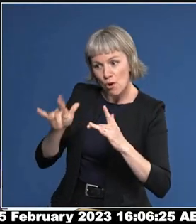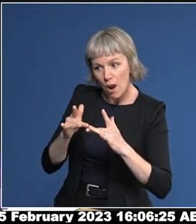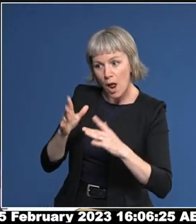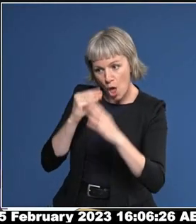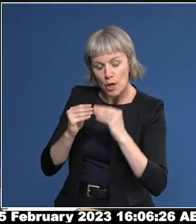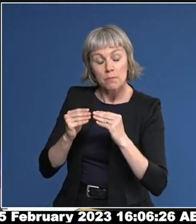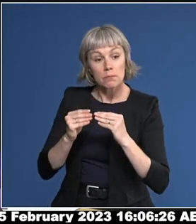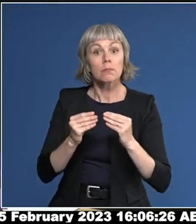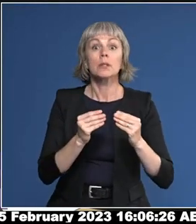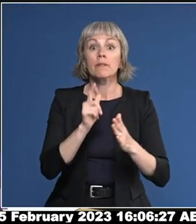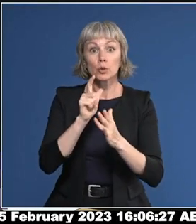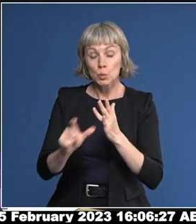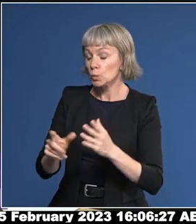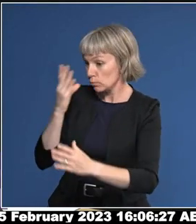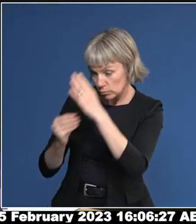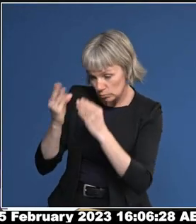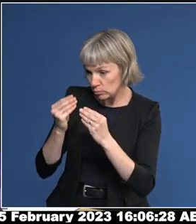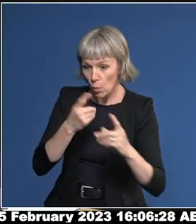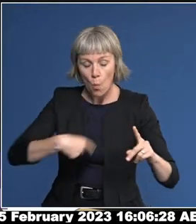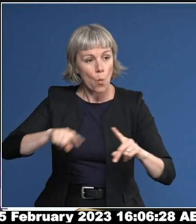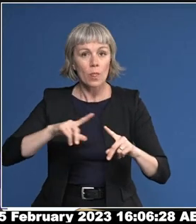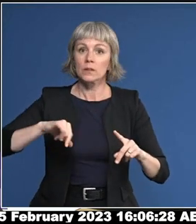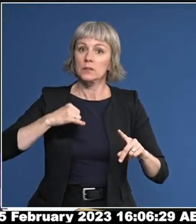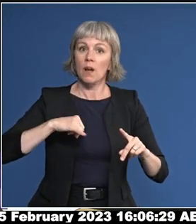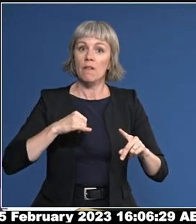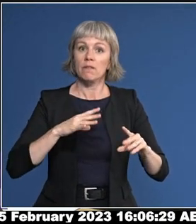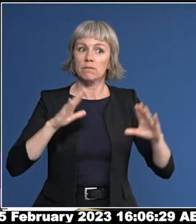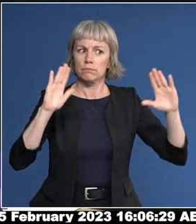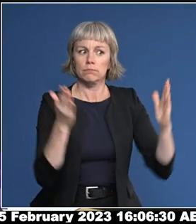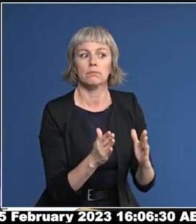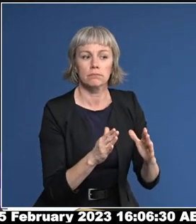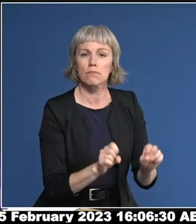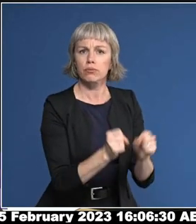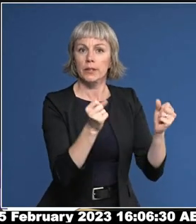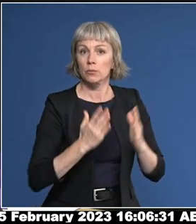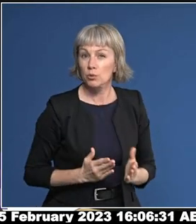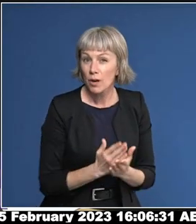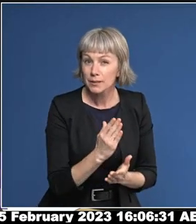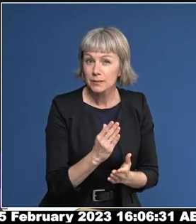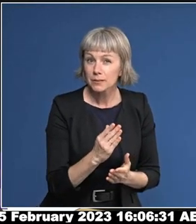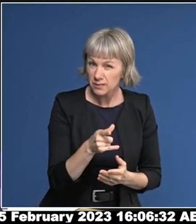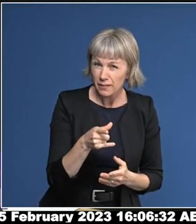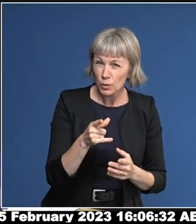for the effectiveness of the training. Can you point to anything? MS LEIGH: So no, unfortunately, that wouldn't be data that we